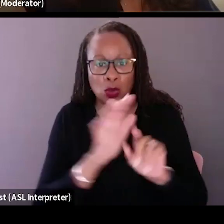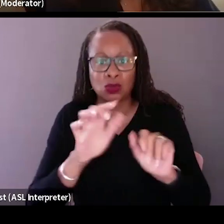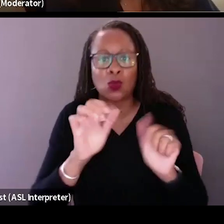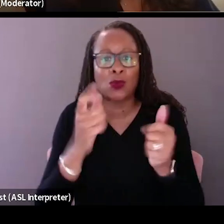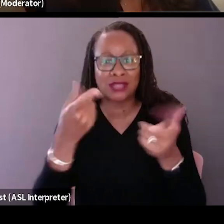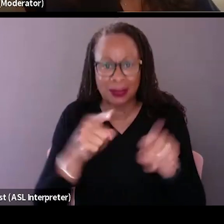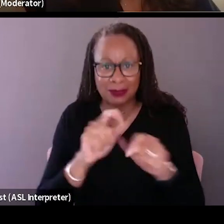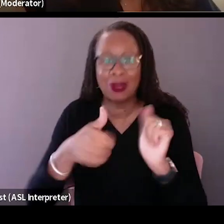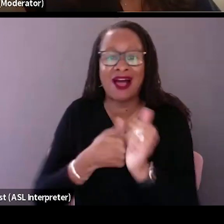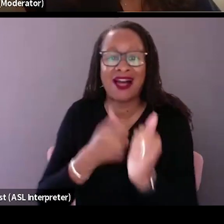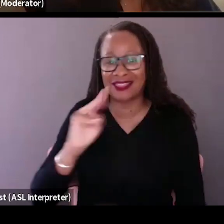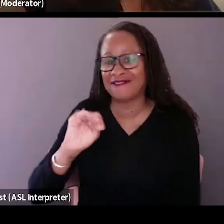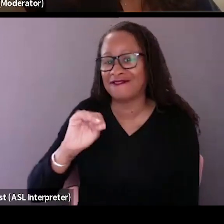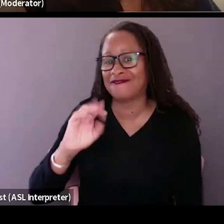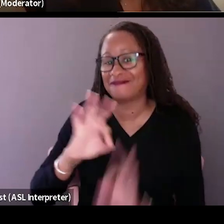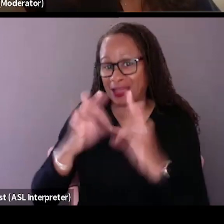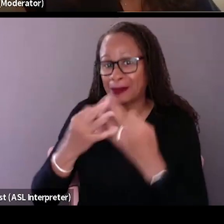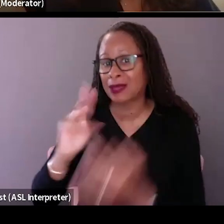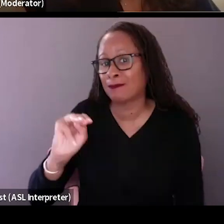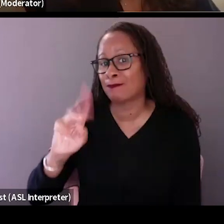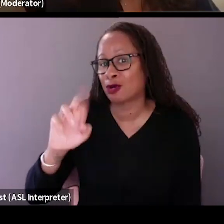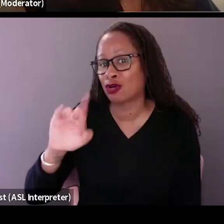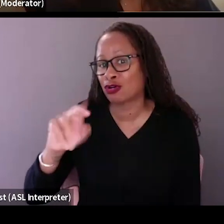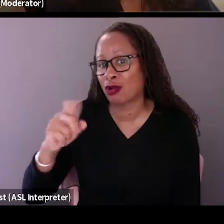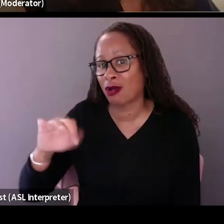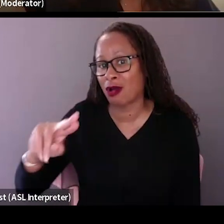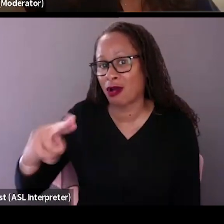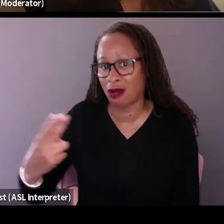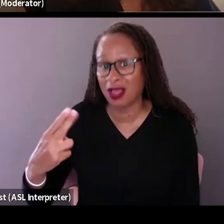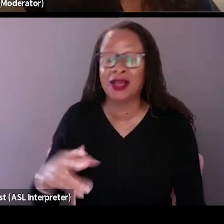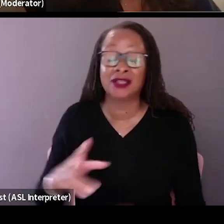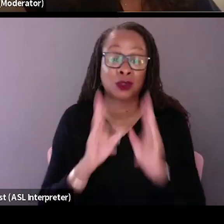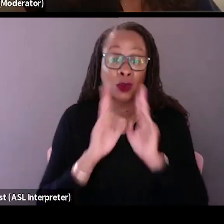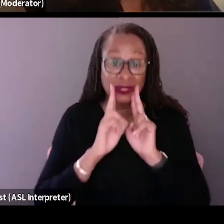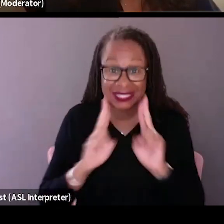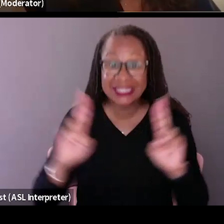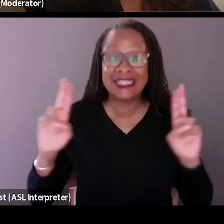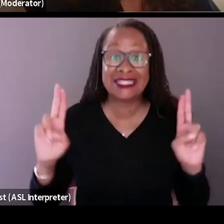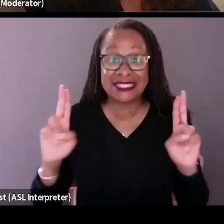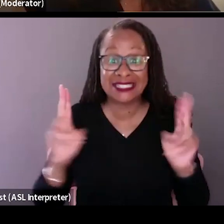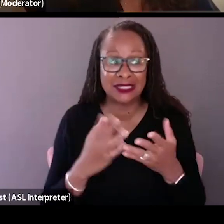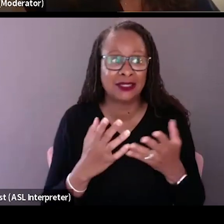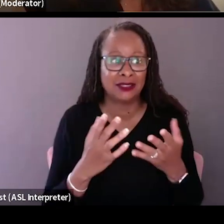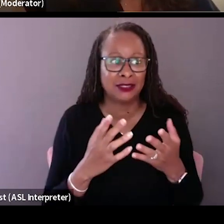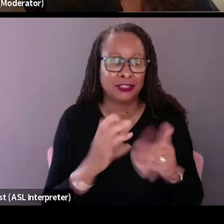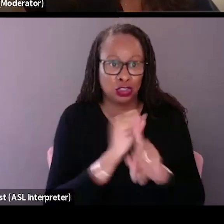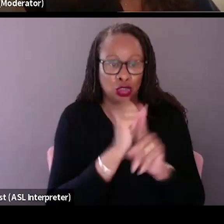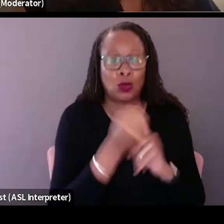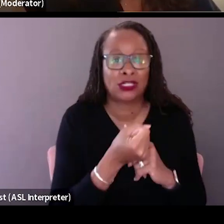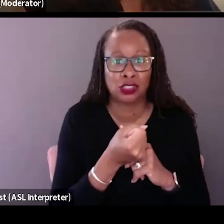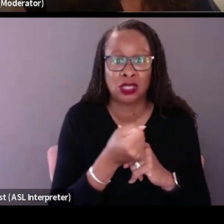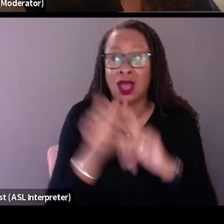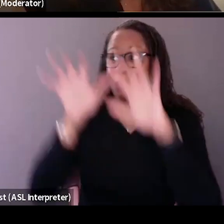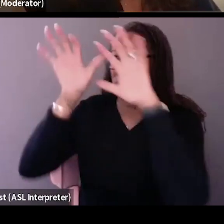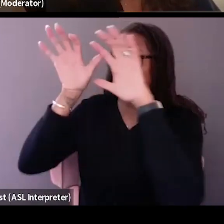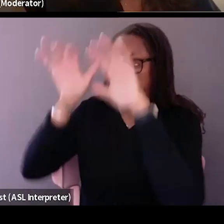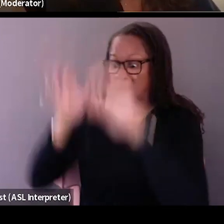and something so innocent almost brought down this massive, you know, family.